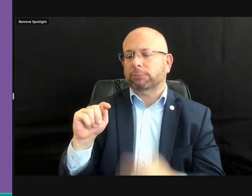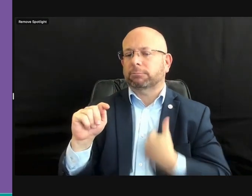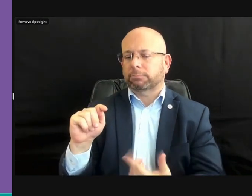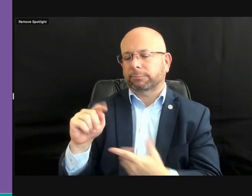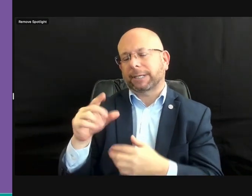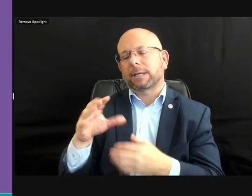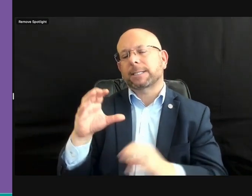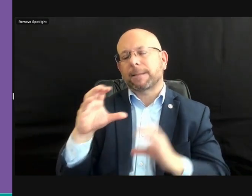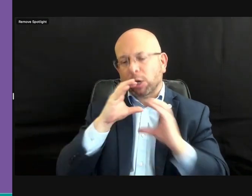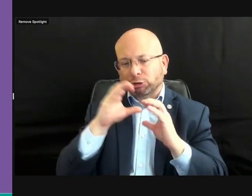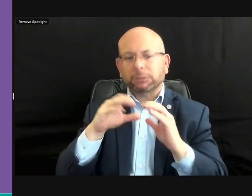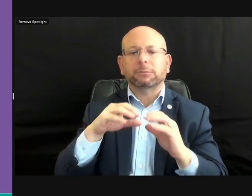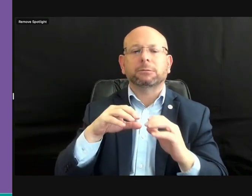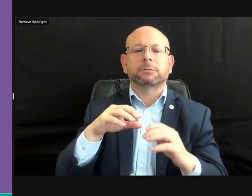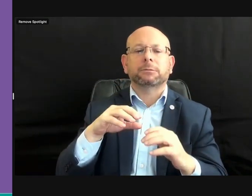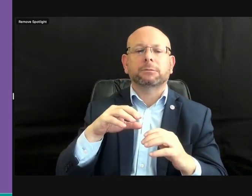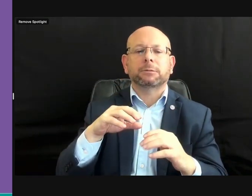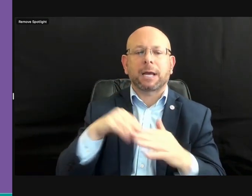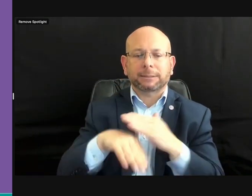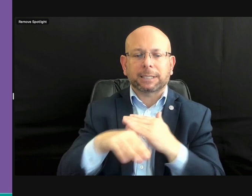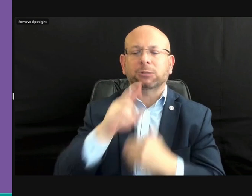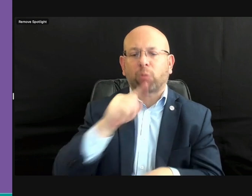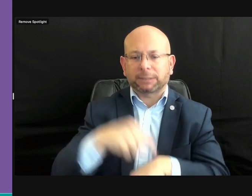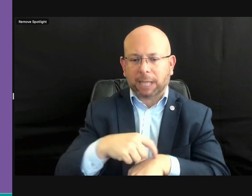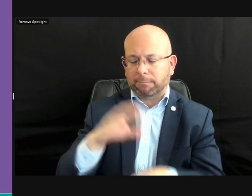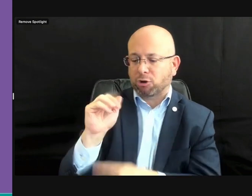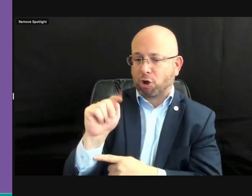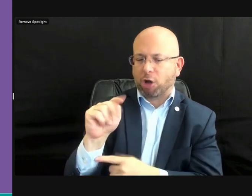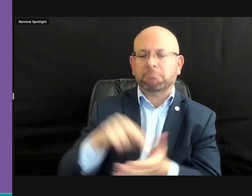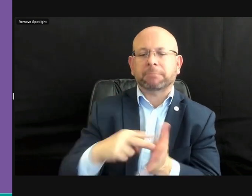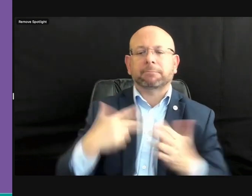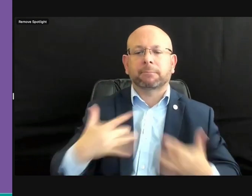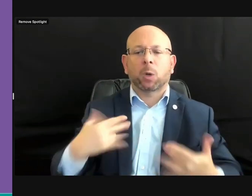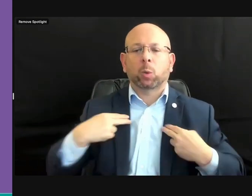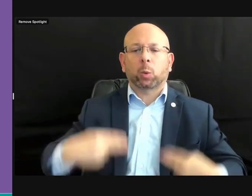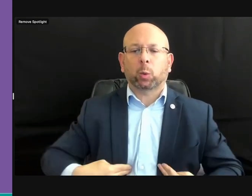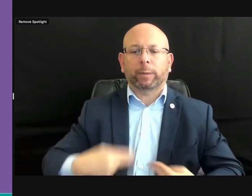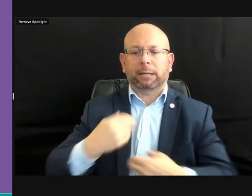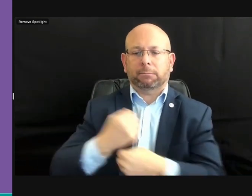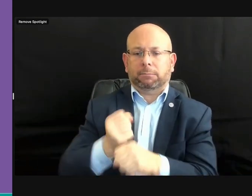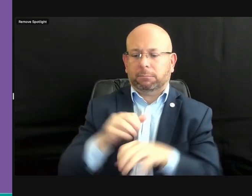CART, which is Communication Access Real-Time Translation,